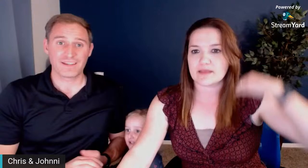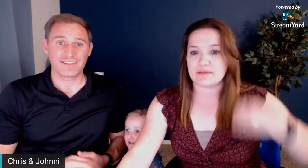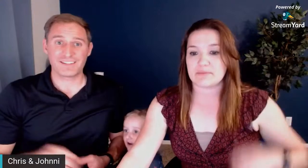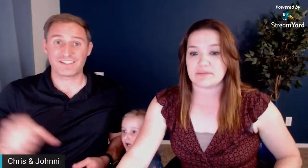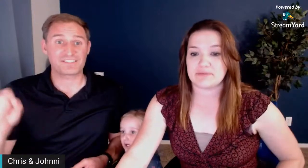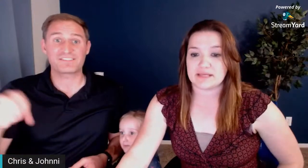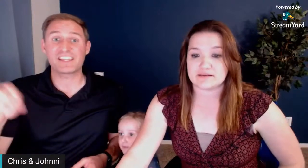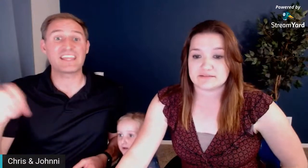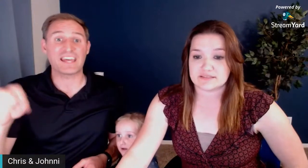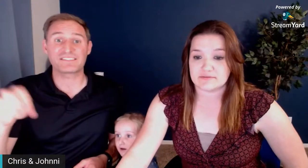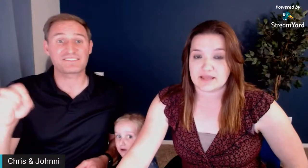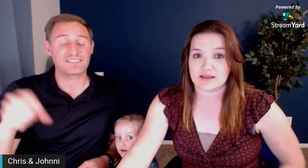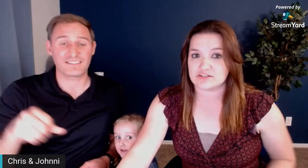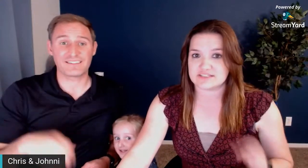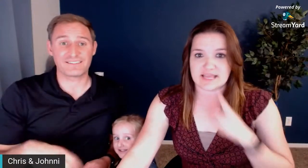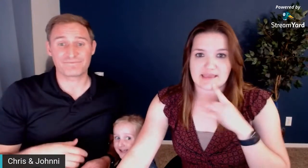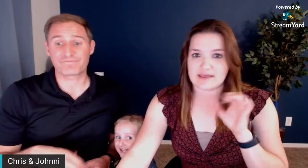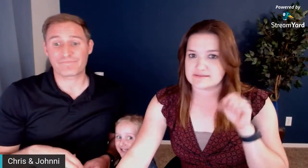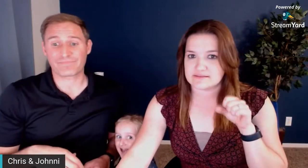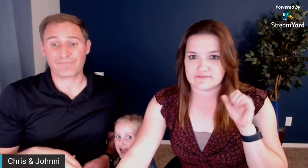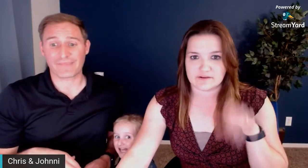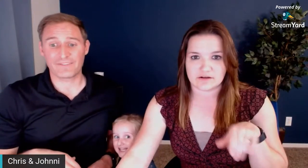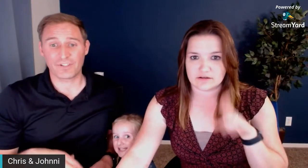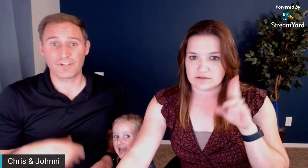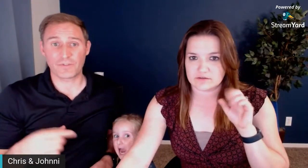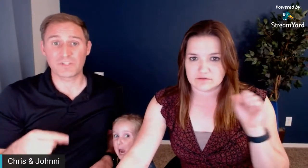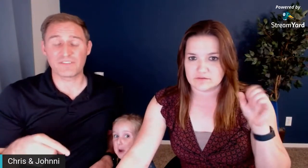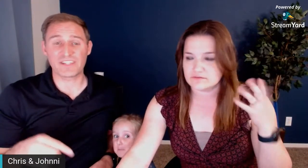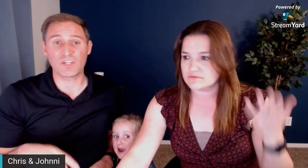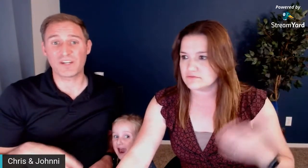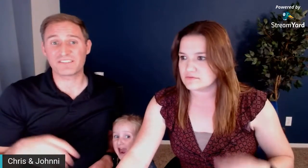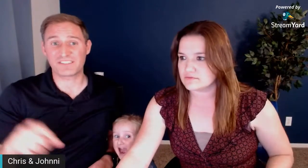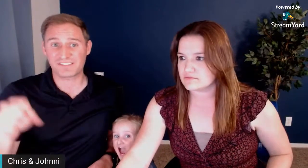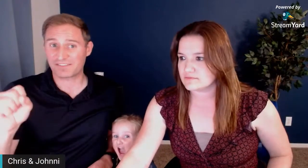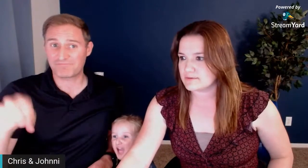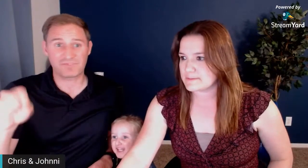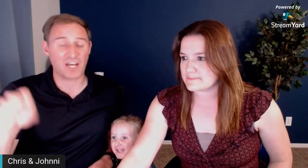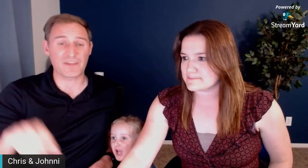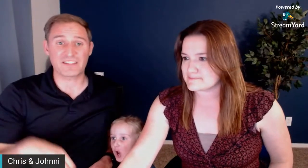i mean i'm gonna say yes yeah just say yes if you're if you live in the us just comment